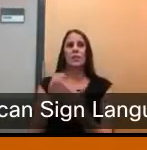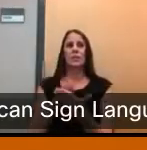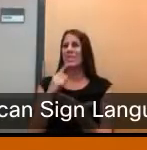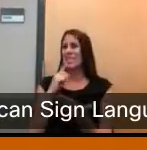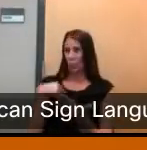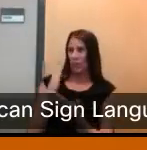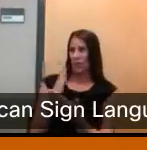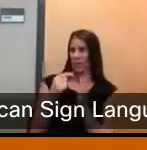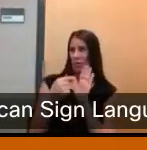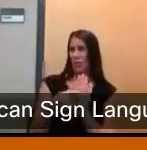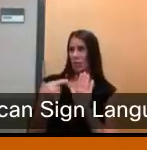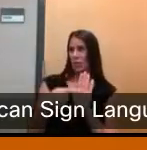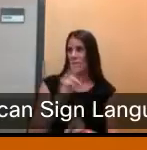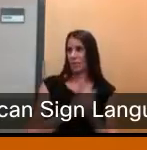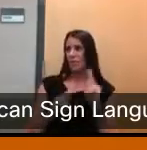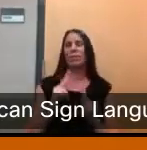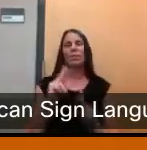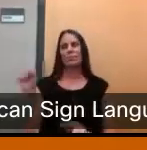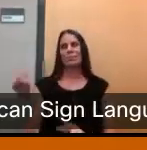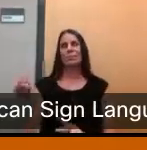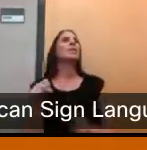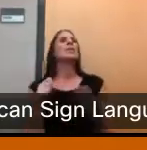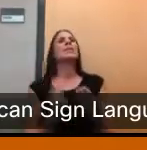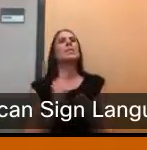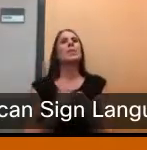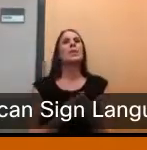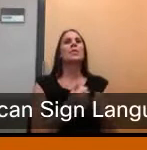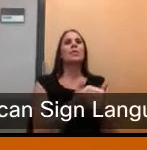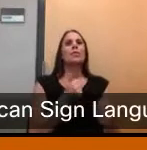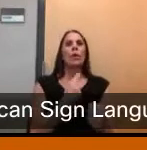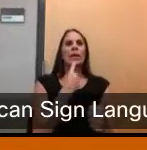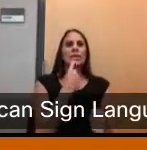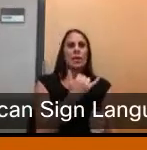com isn't always saying the right thing. Sometimes it's avoiding saying the wrong thing or little